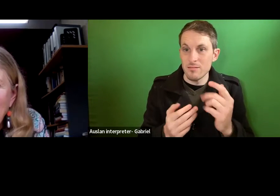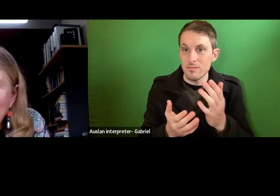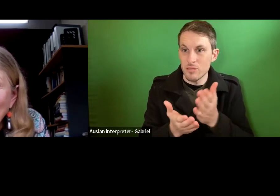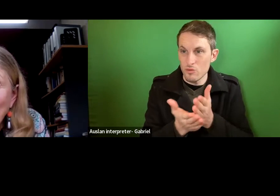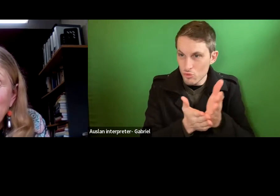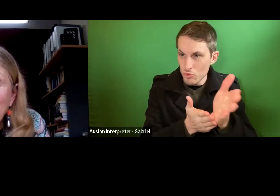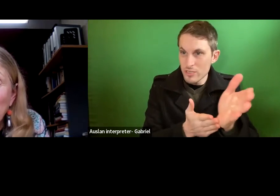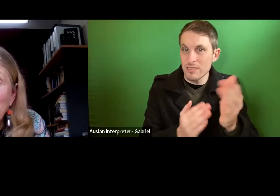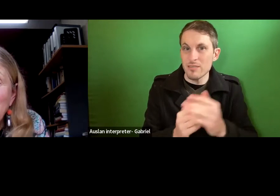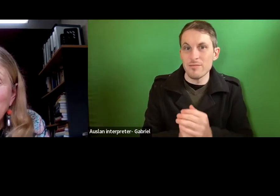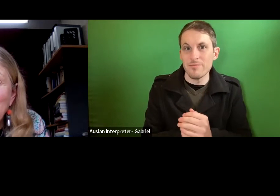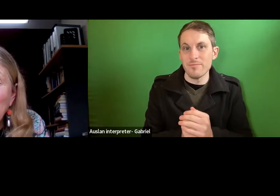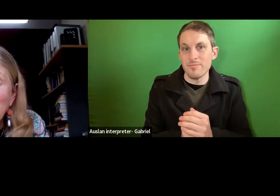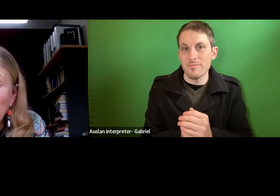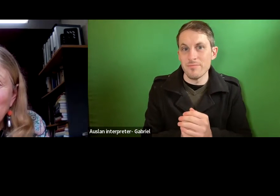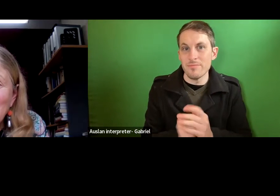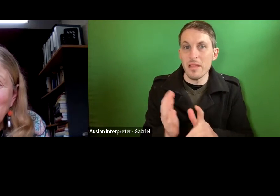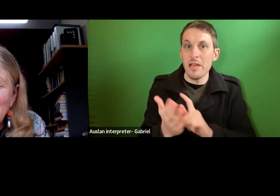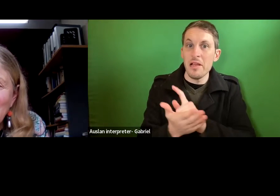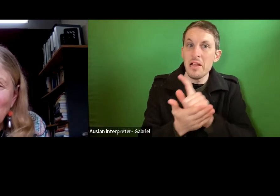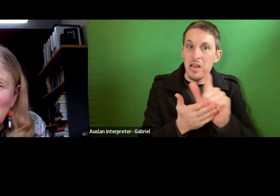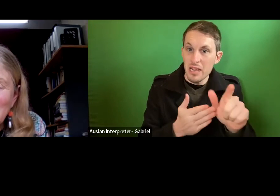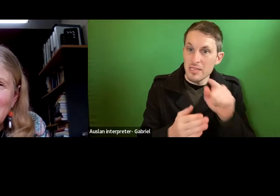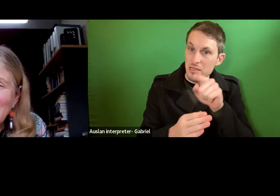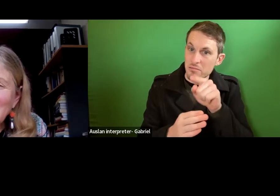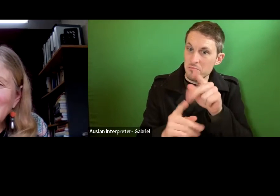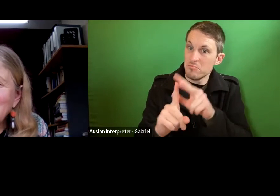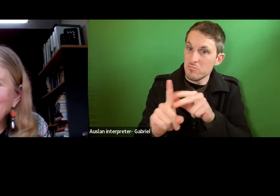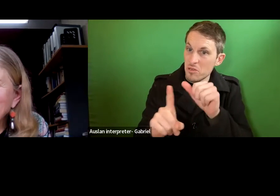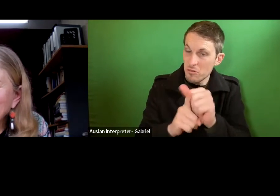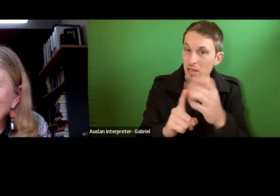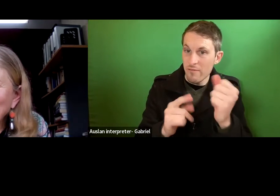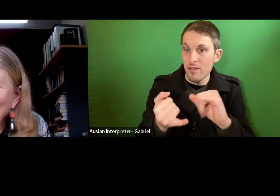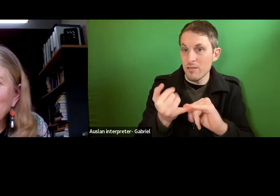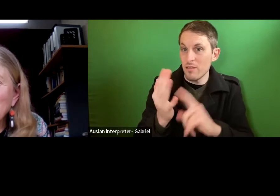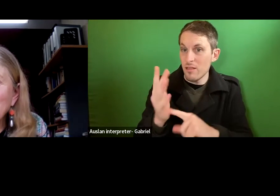And once a person has been diagnosed with a learning disorder, it is important to